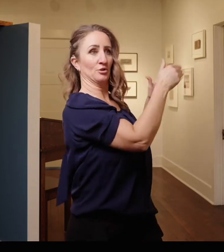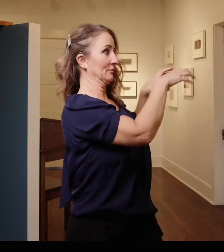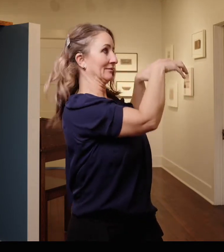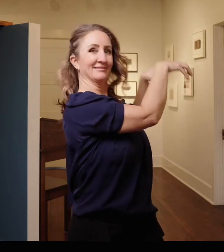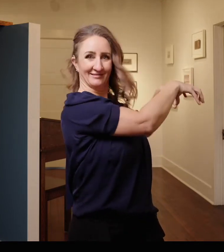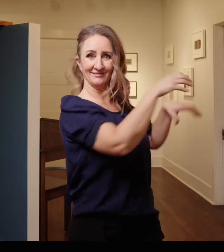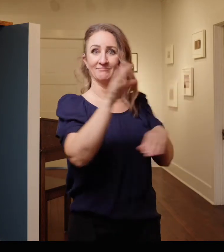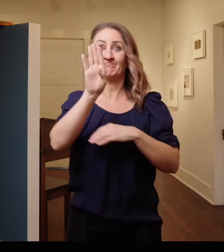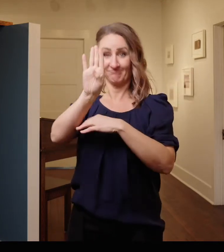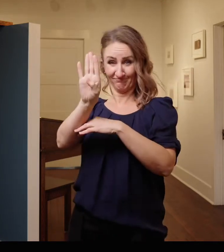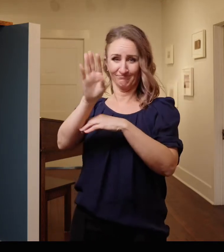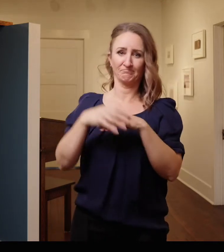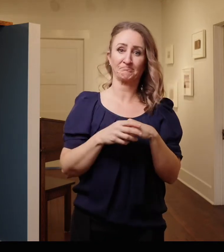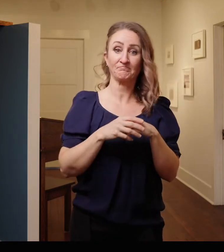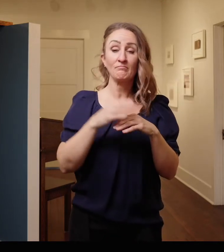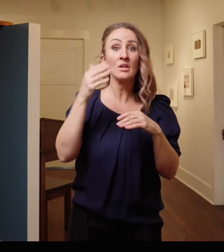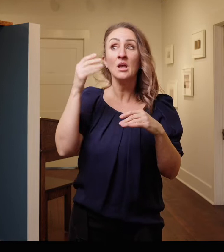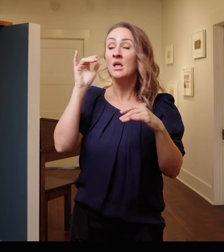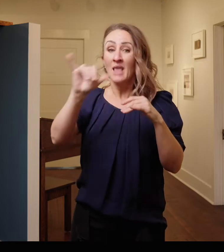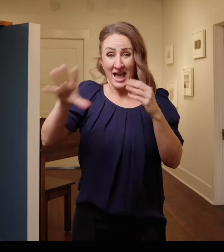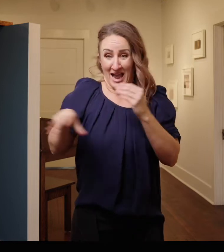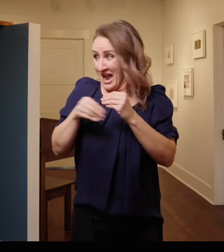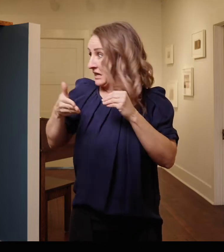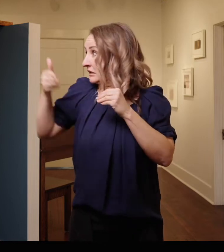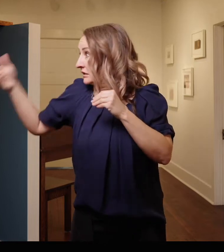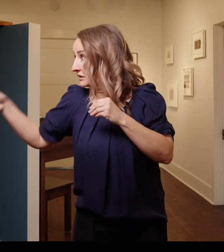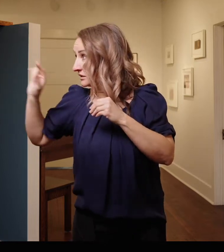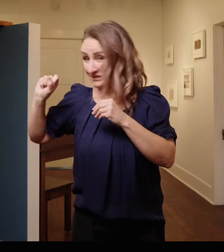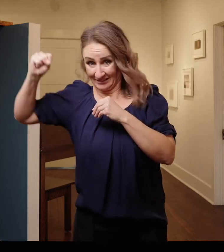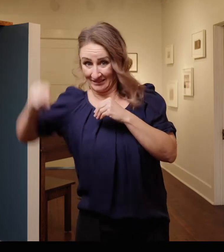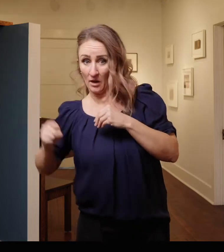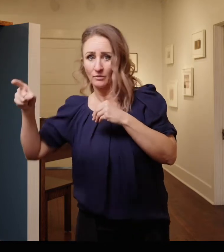which included a kitchen, another bedroom, and a bathroom.